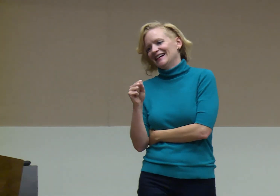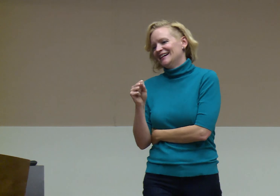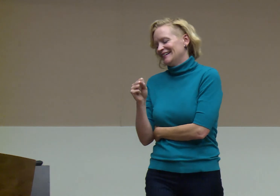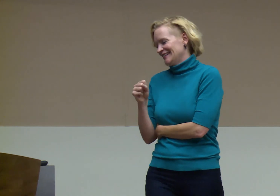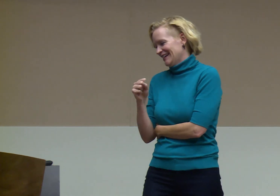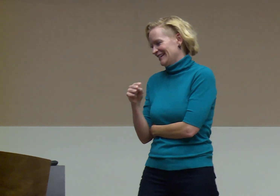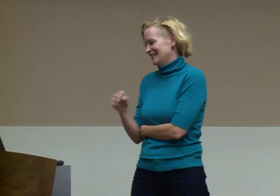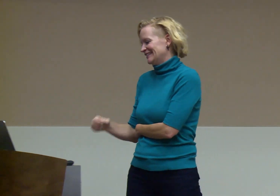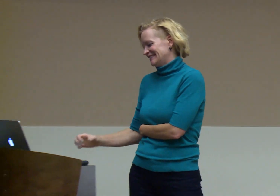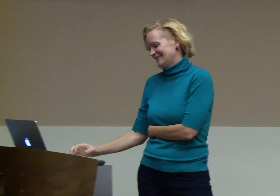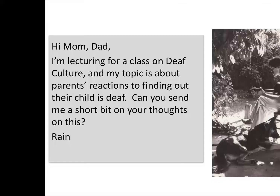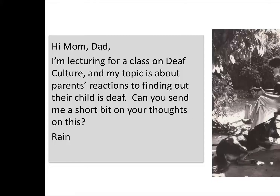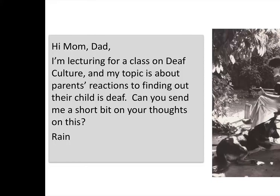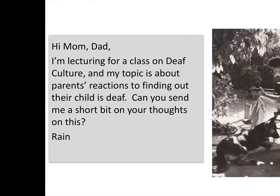That's why I was deaf.